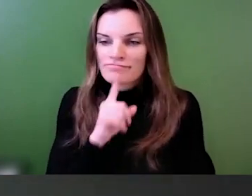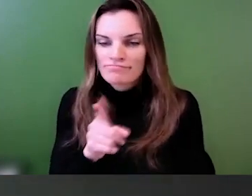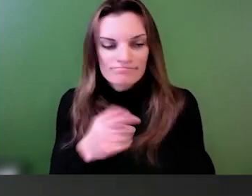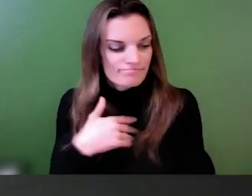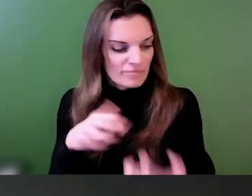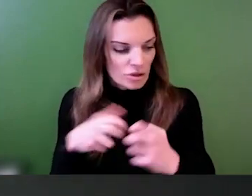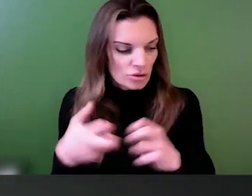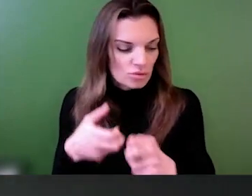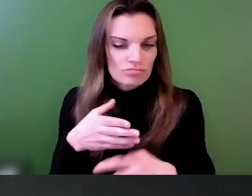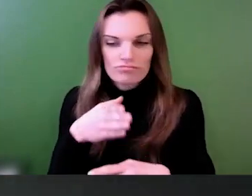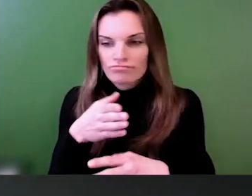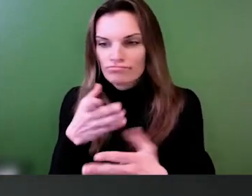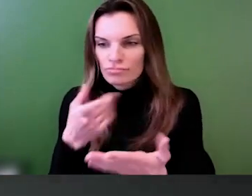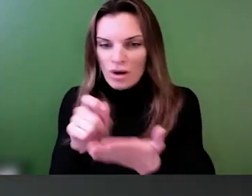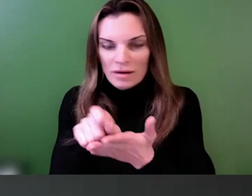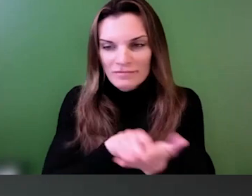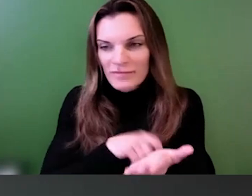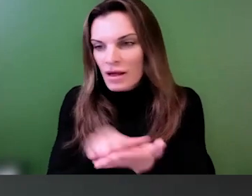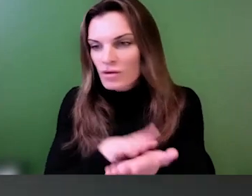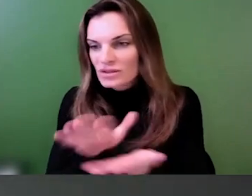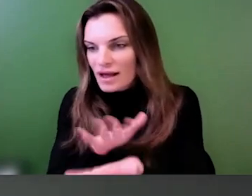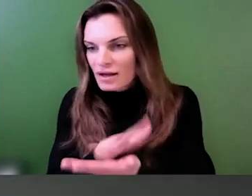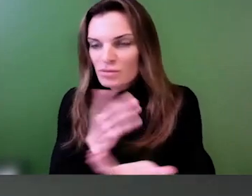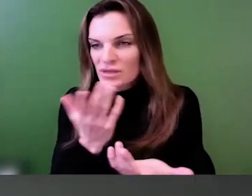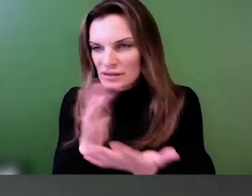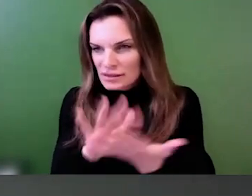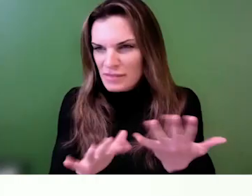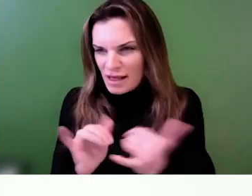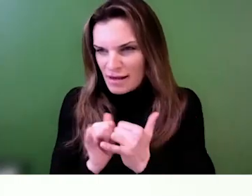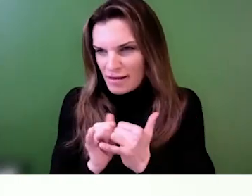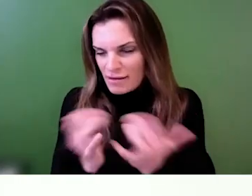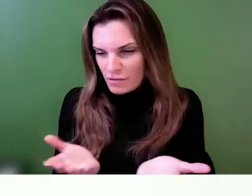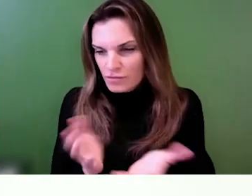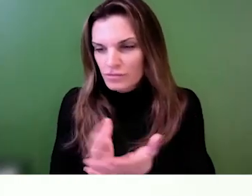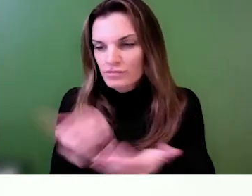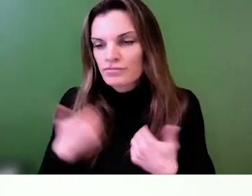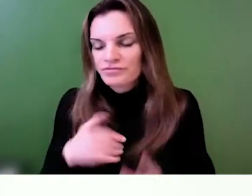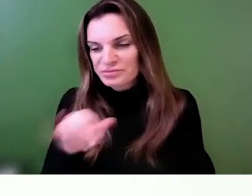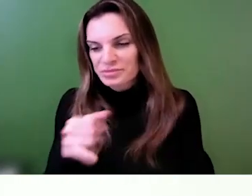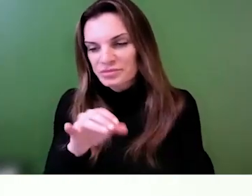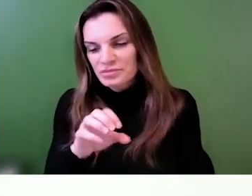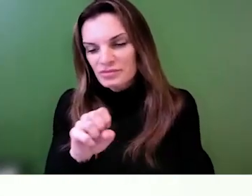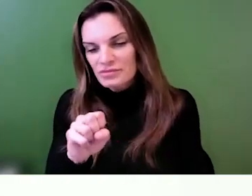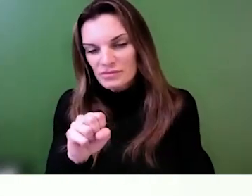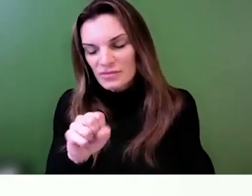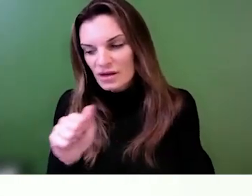submit forms, documents, et cetera? This is Jessica so yes absolutely a